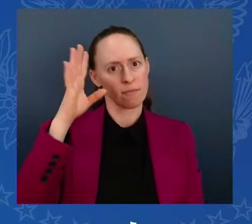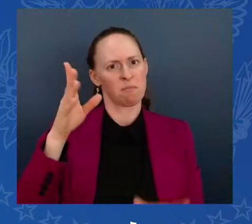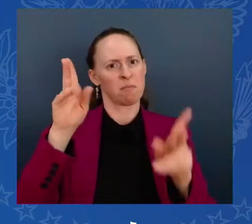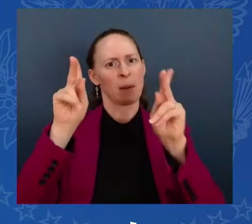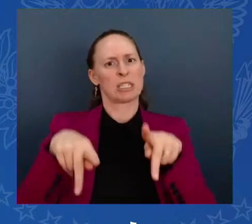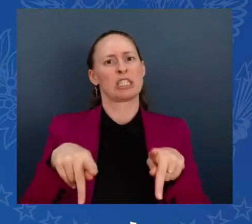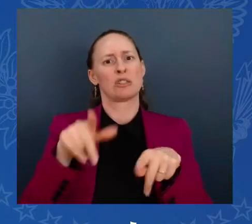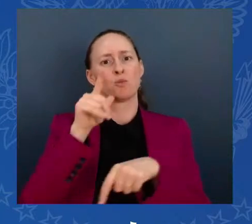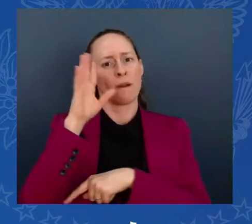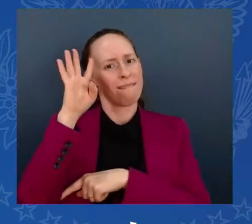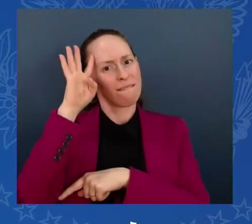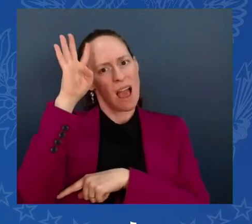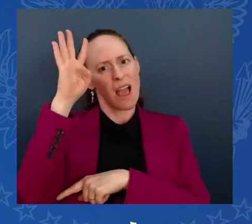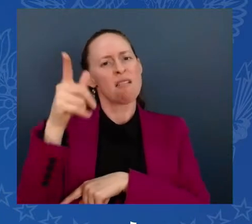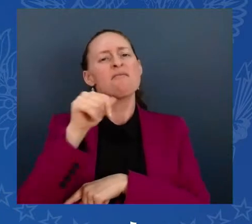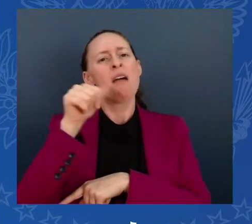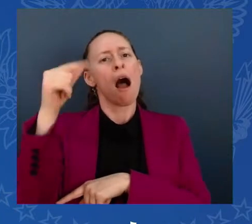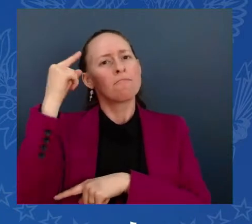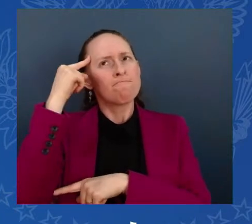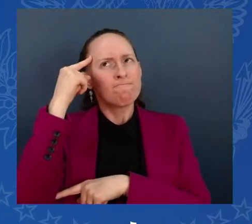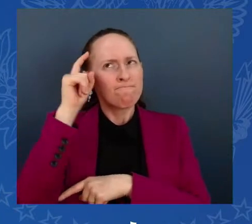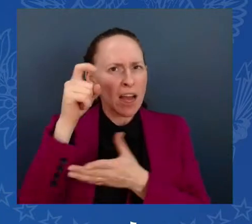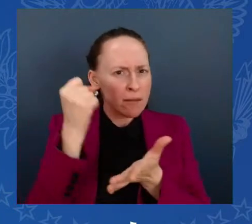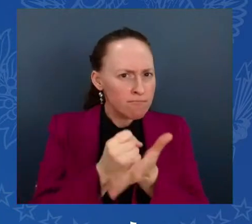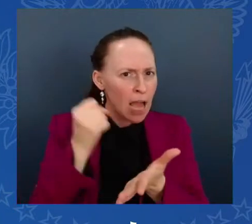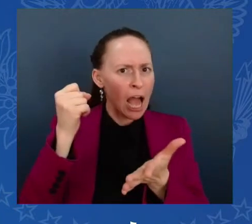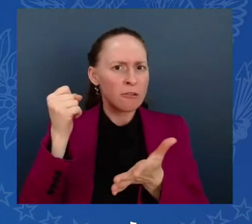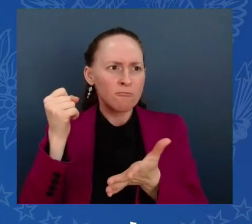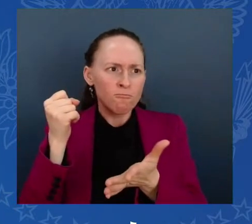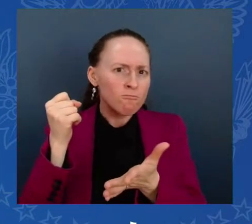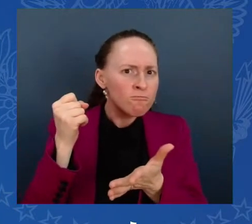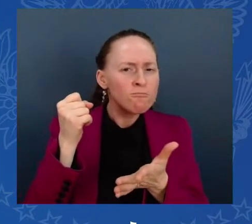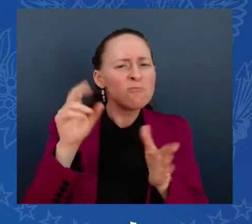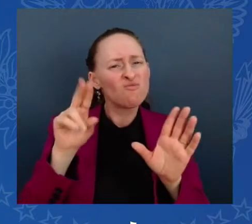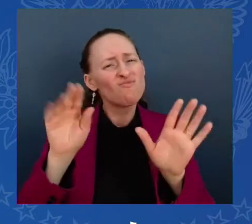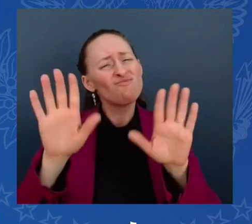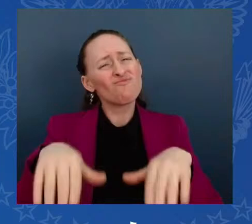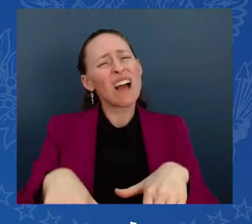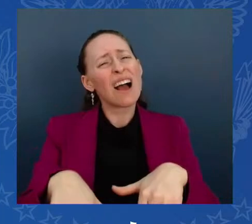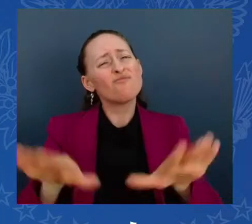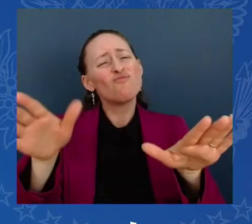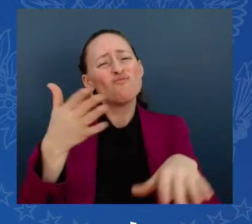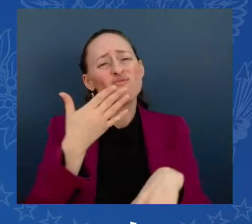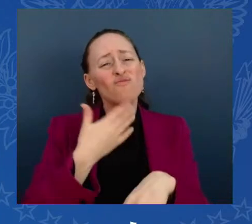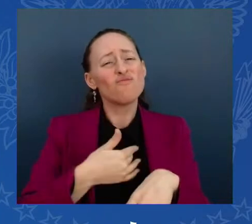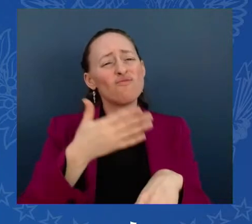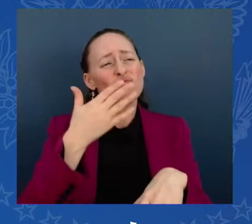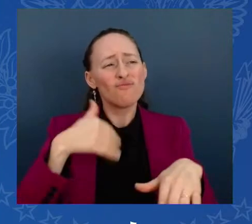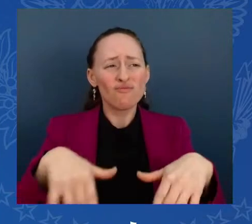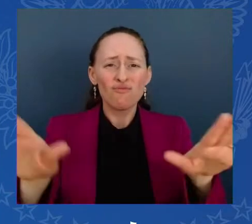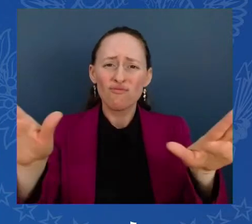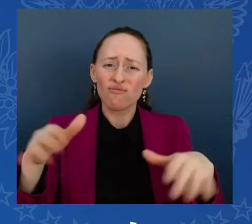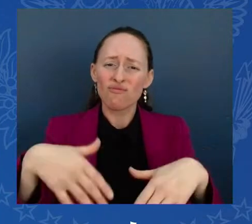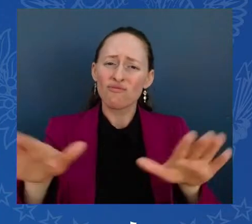He didn't even patent it. Well, guess -- you know how much it costs those companies to make that insulin? Ten dollars -- T-E-N.